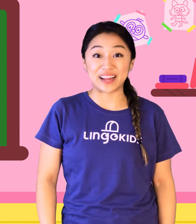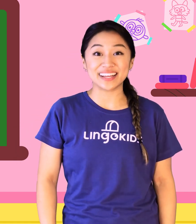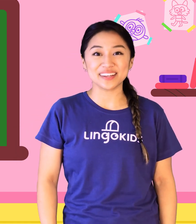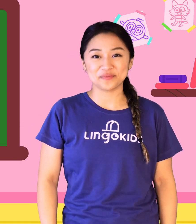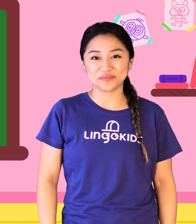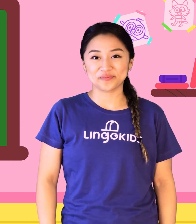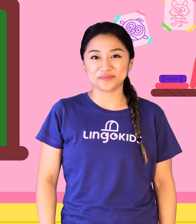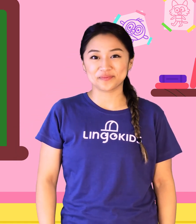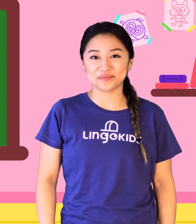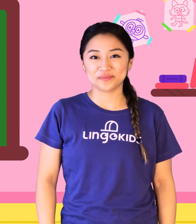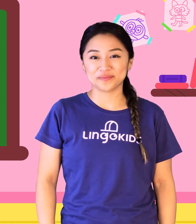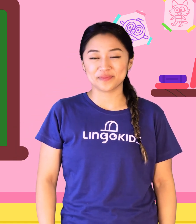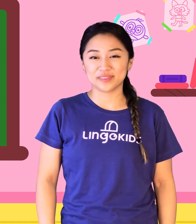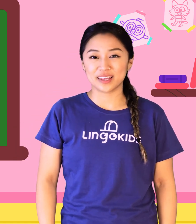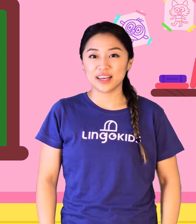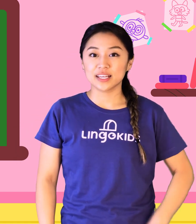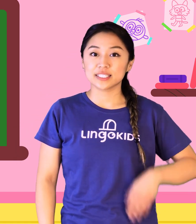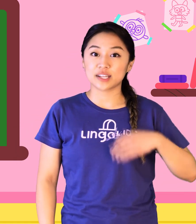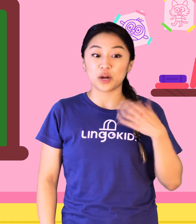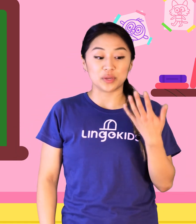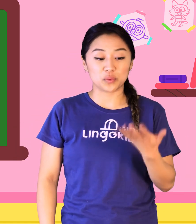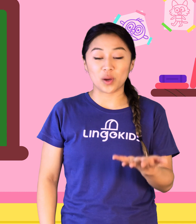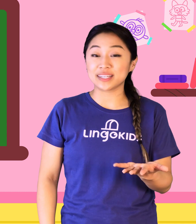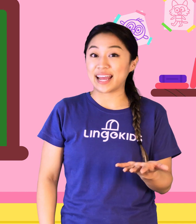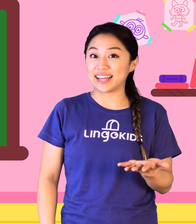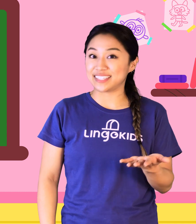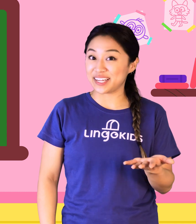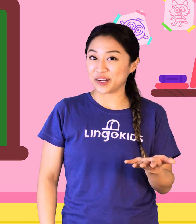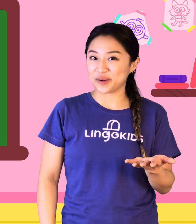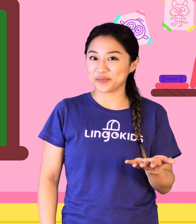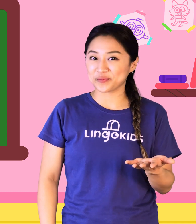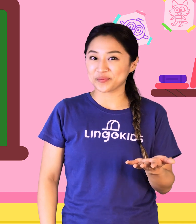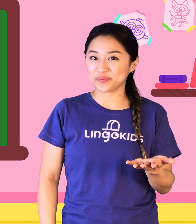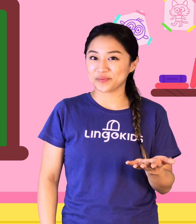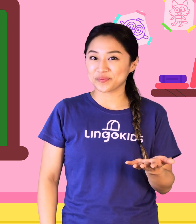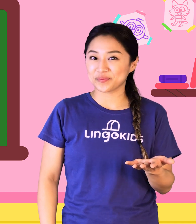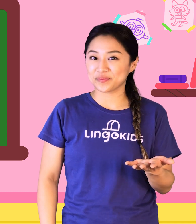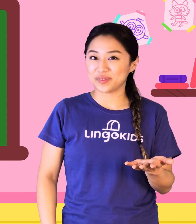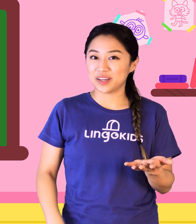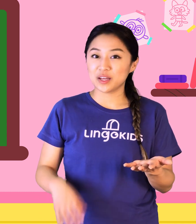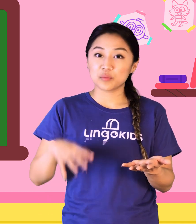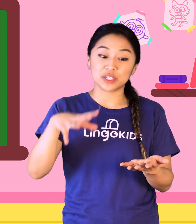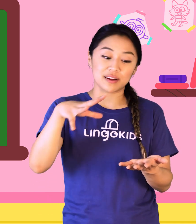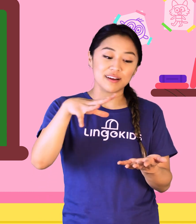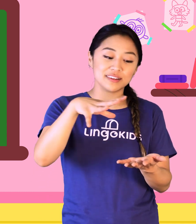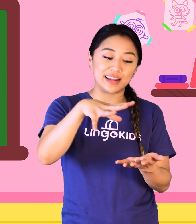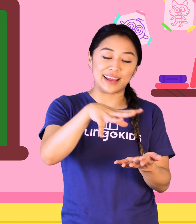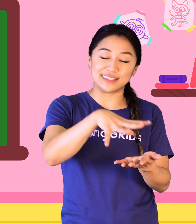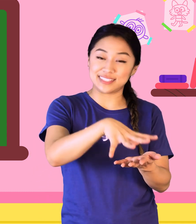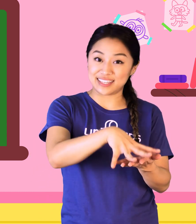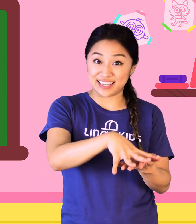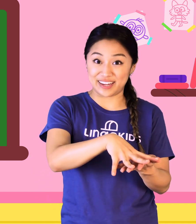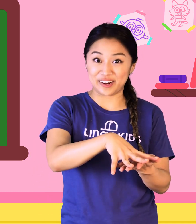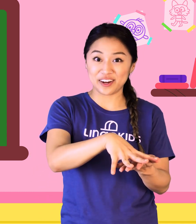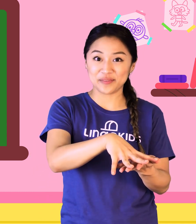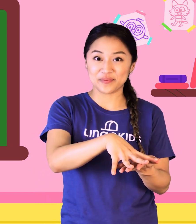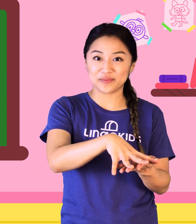Ready? Start with one hand here. Put your other hand here